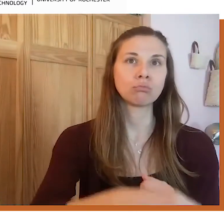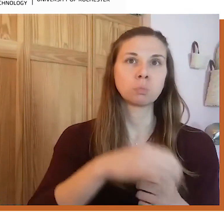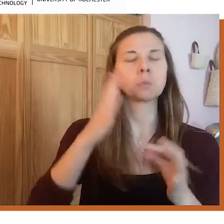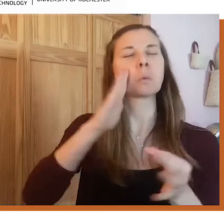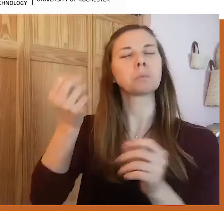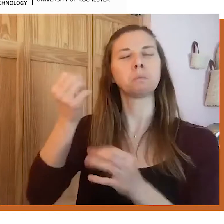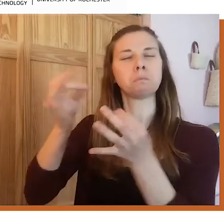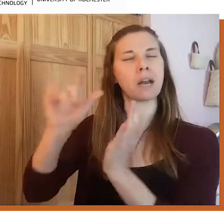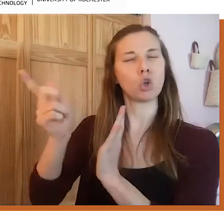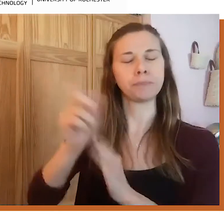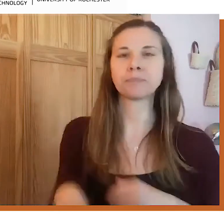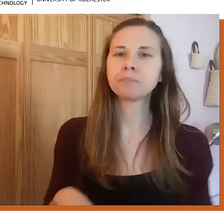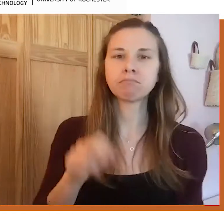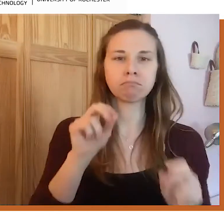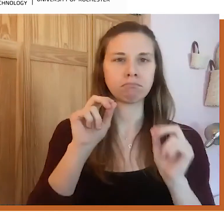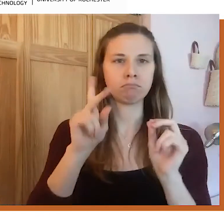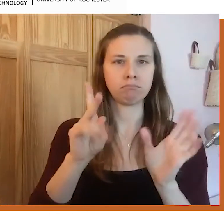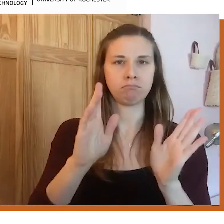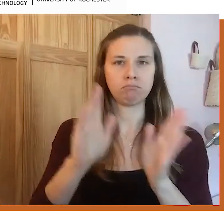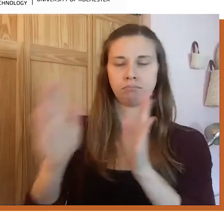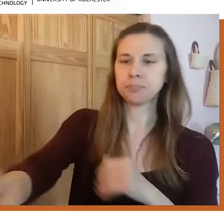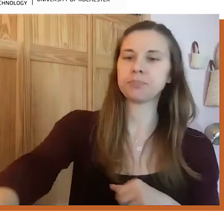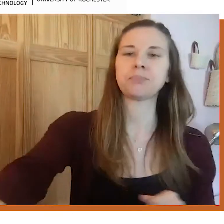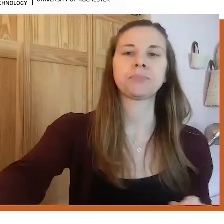Anyway, I will hold on that and explain a little bit more later...